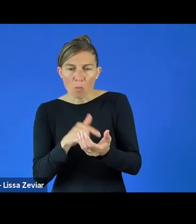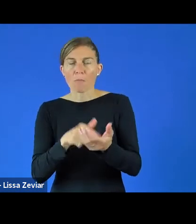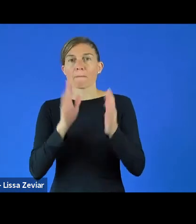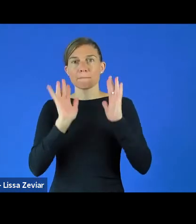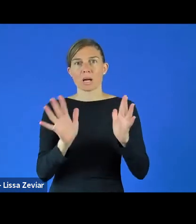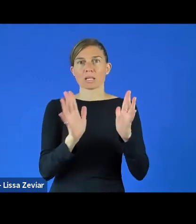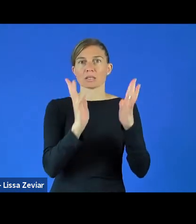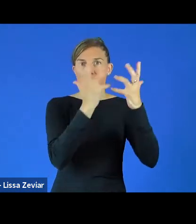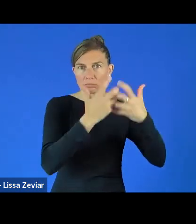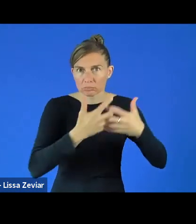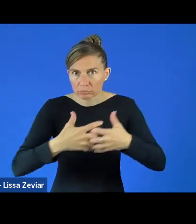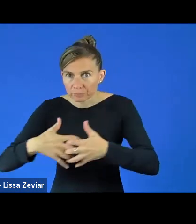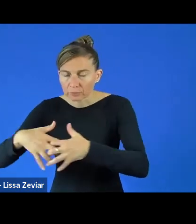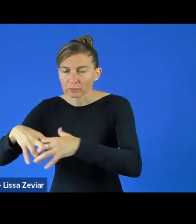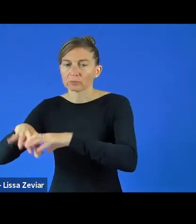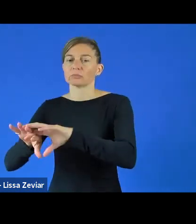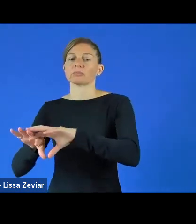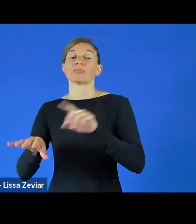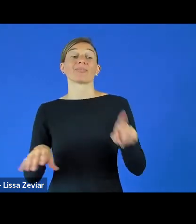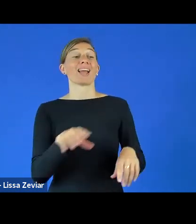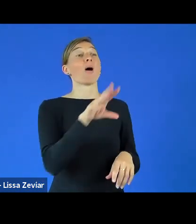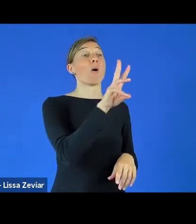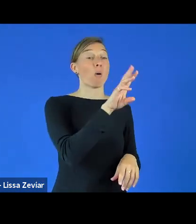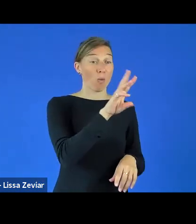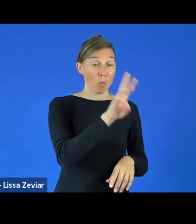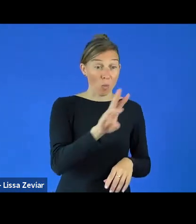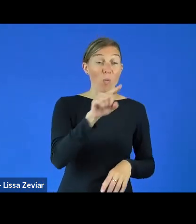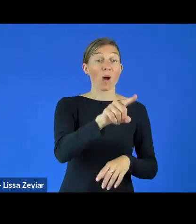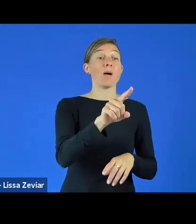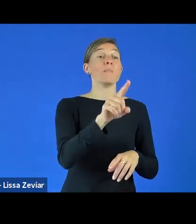between the Web Accessibility Directive and European Accessibility Act.